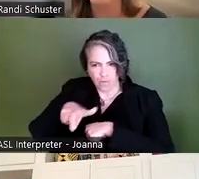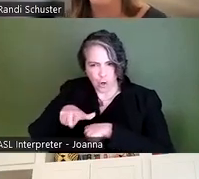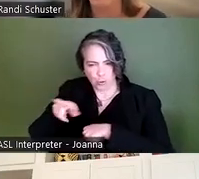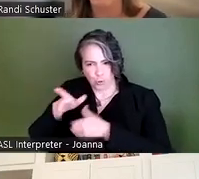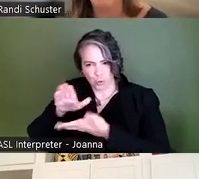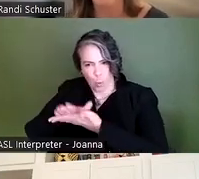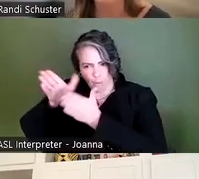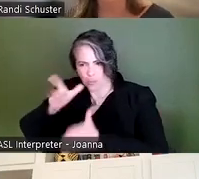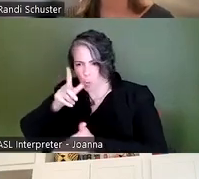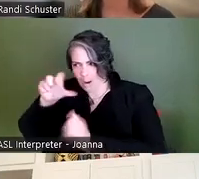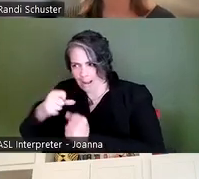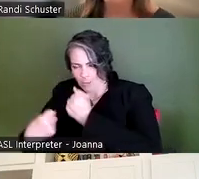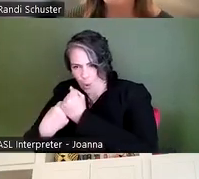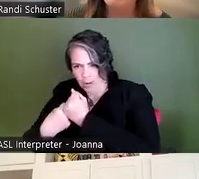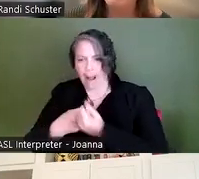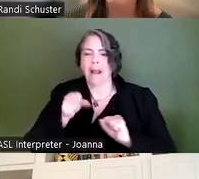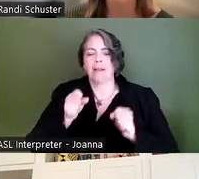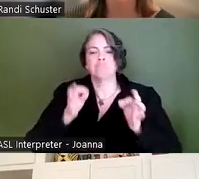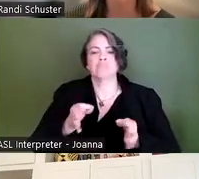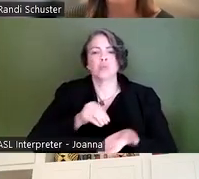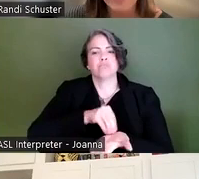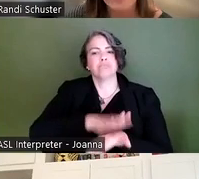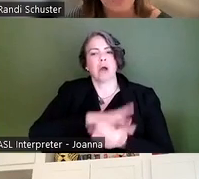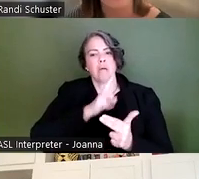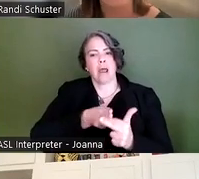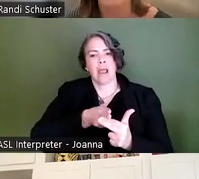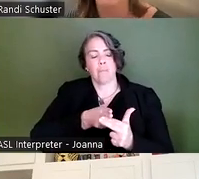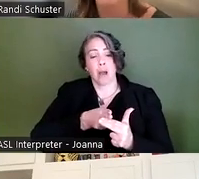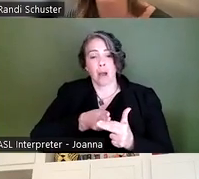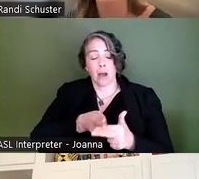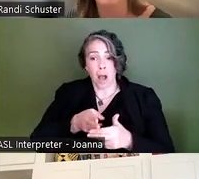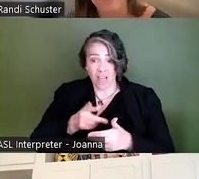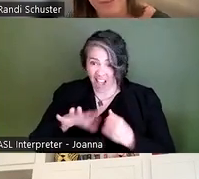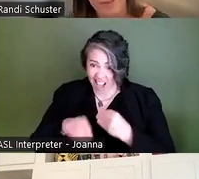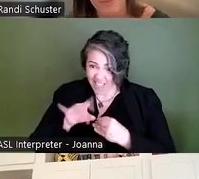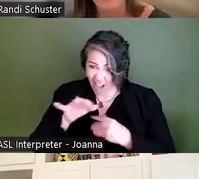get support." And what we found is that there was a striking number of kids who said, yes, right.